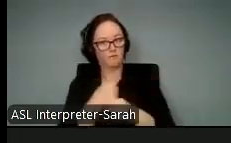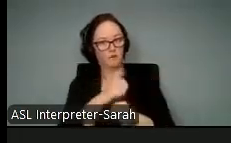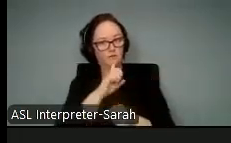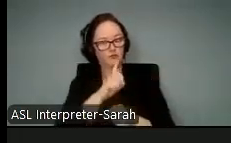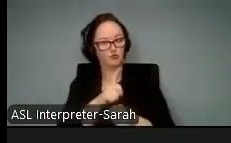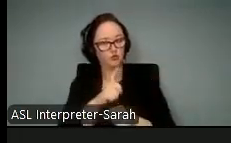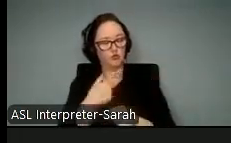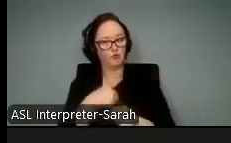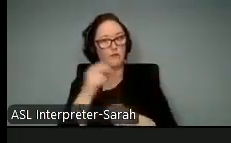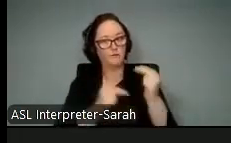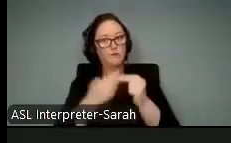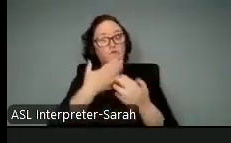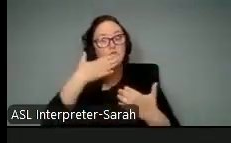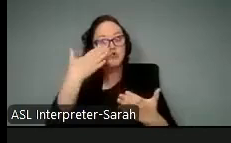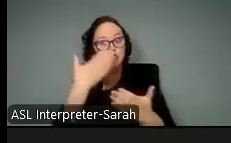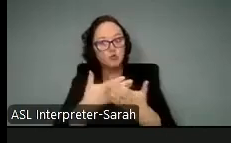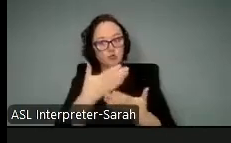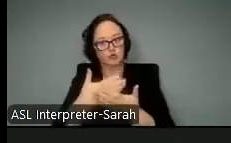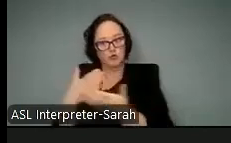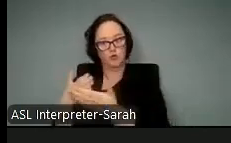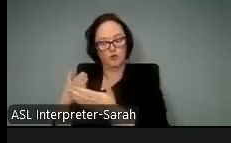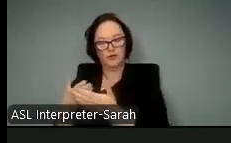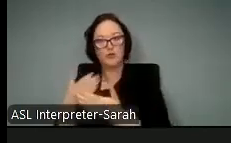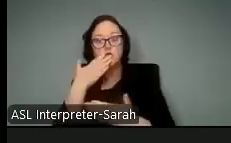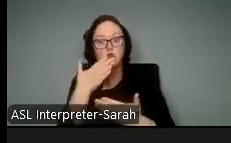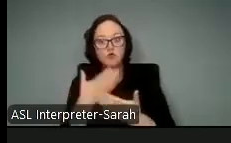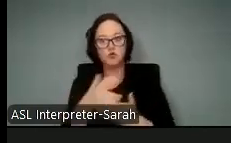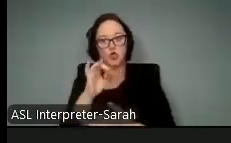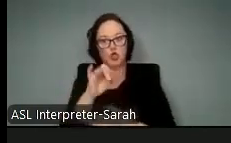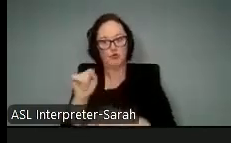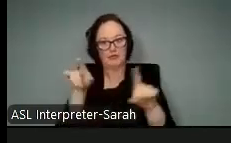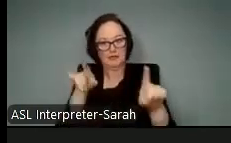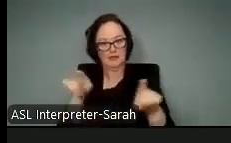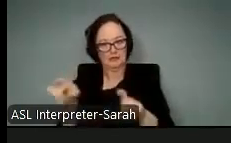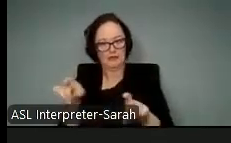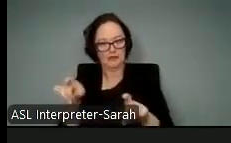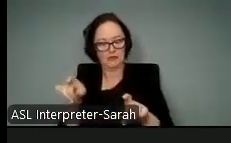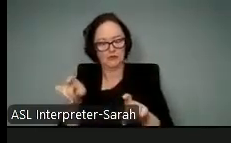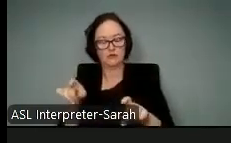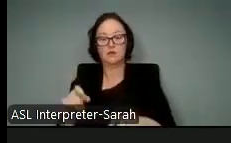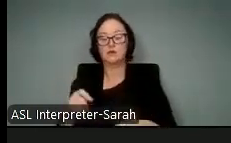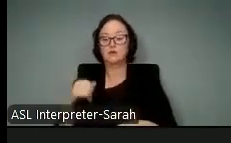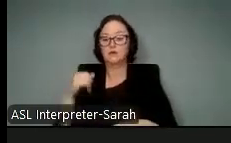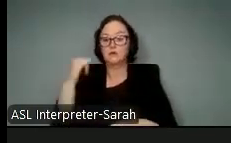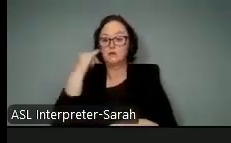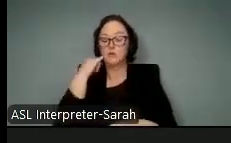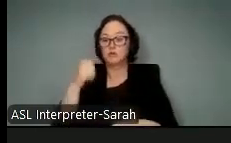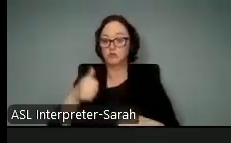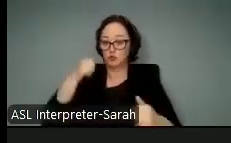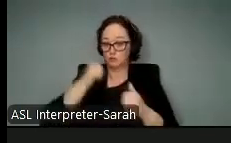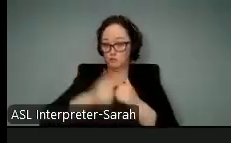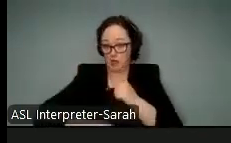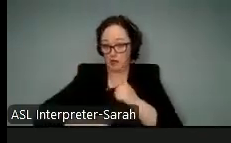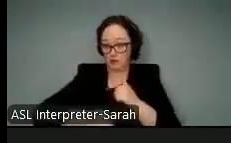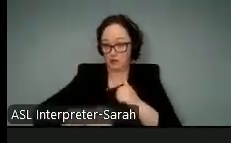the same way we build good unit tests. I want to make sure that when you pass with an accessible program or website,